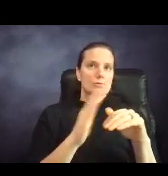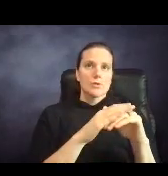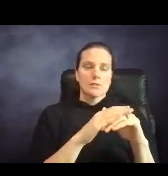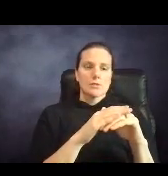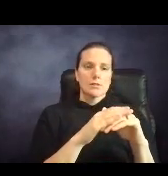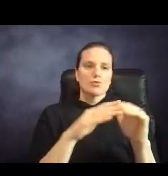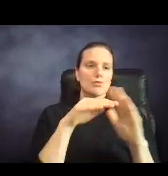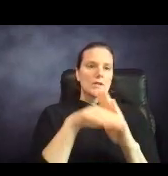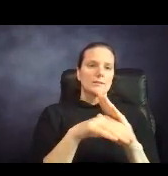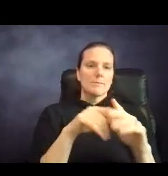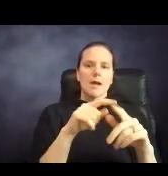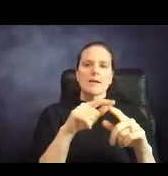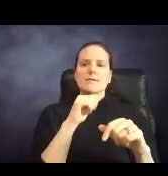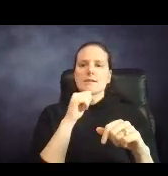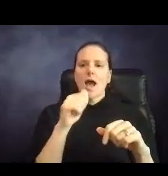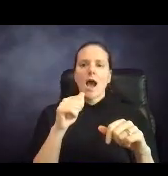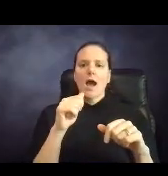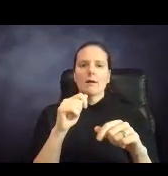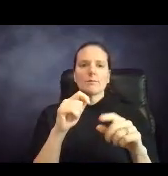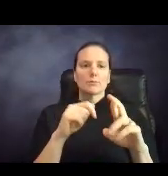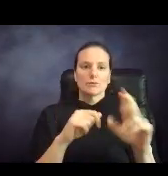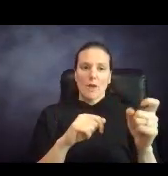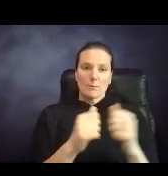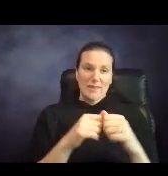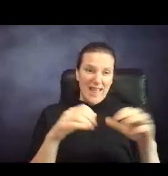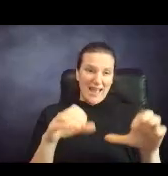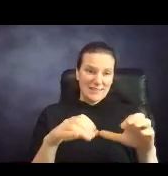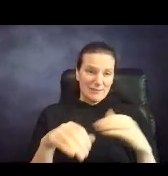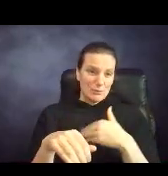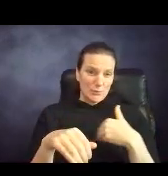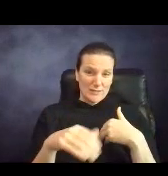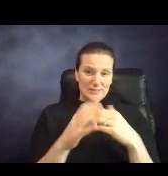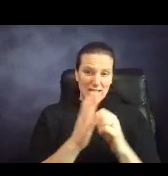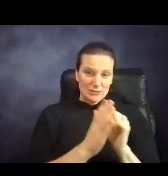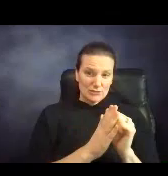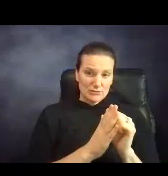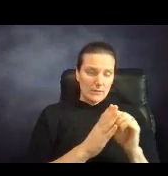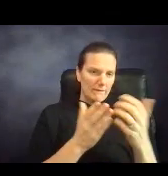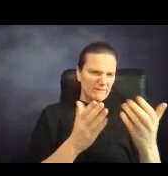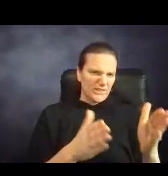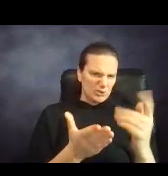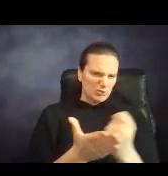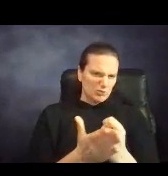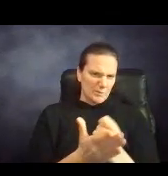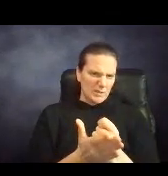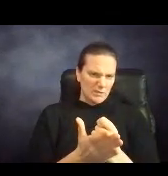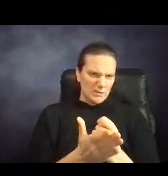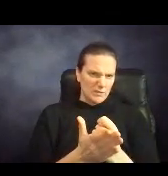with active breast cancer. You can take it after you've been, after you've had treatment, but it's, I mean,